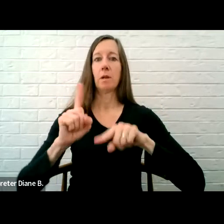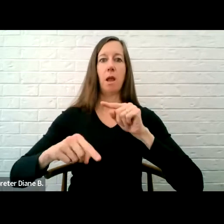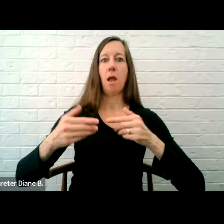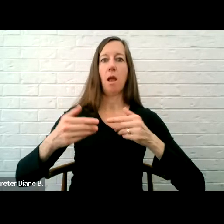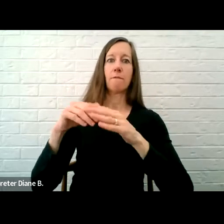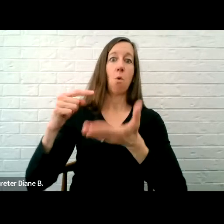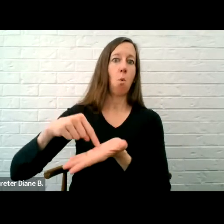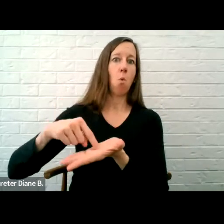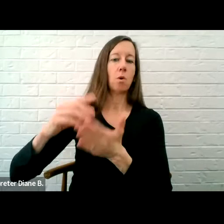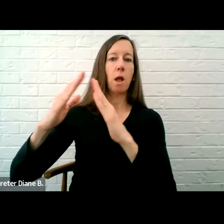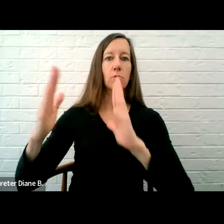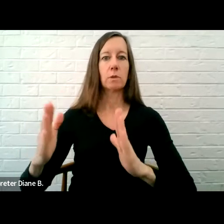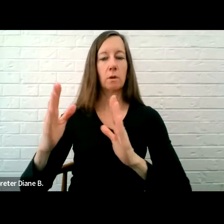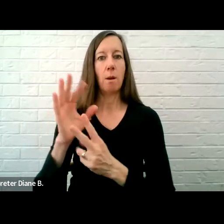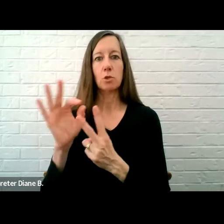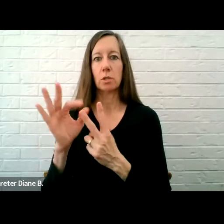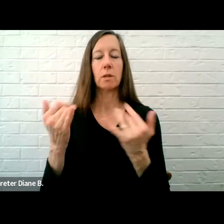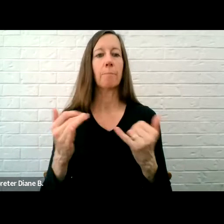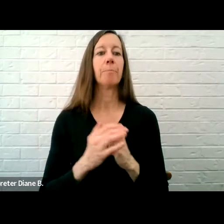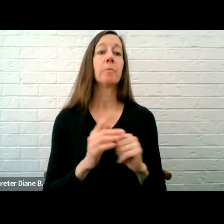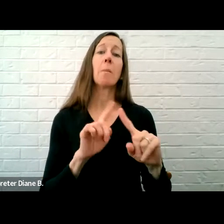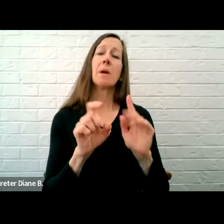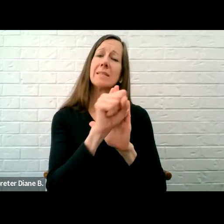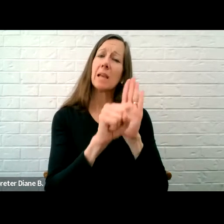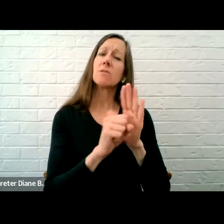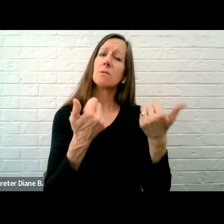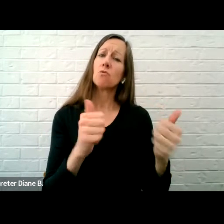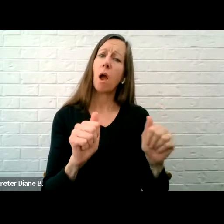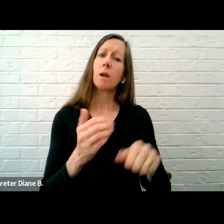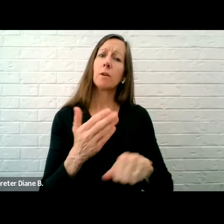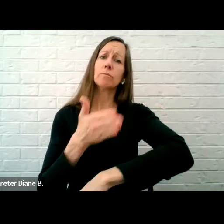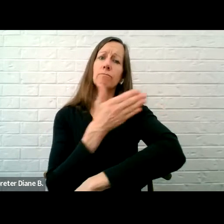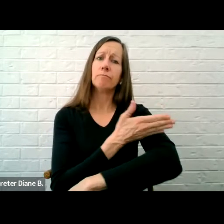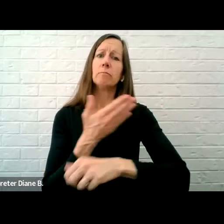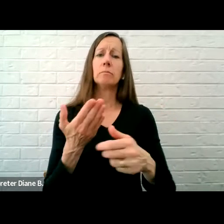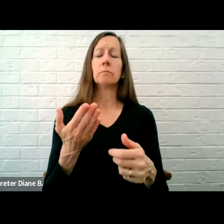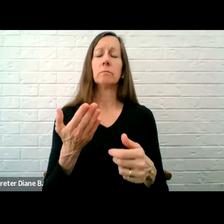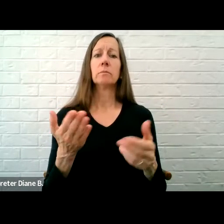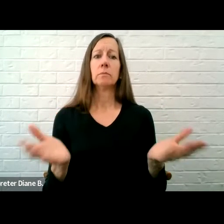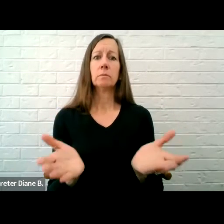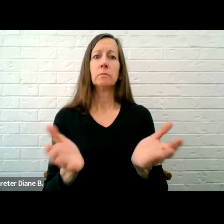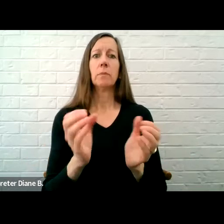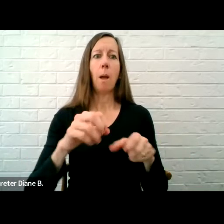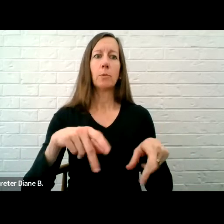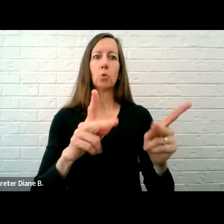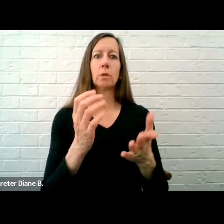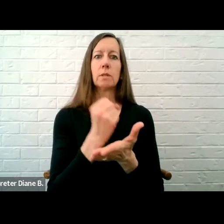But States are really trying to increase opportunities for individual choice and autonomy in the services that they receive.